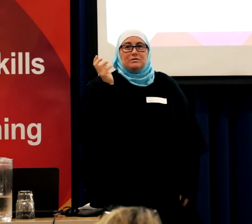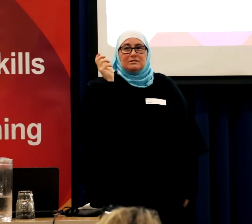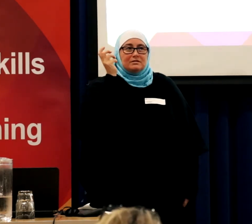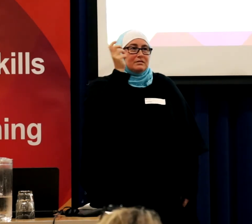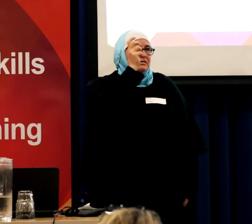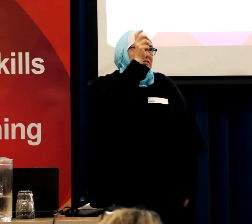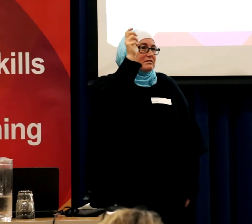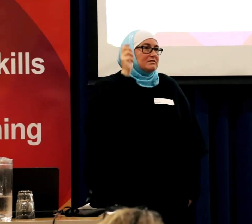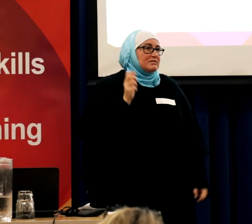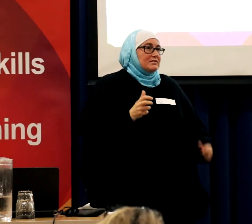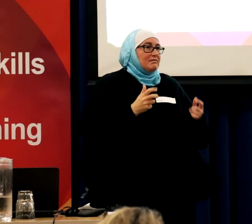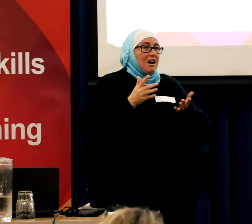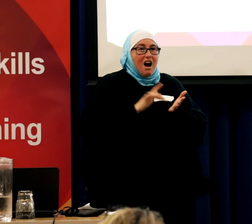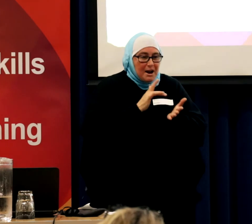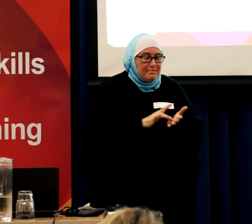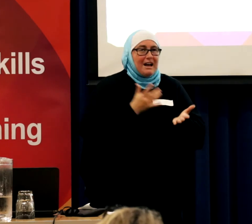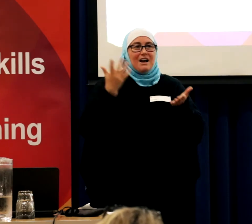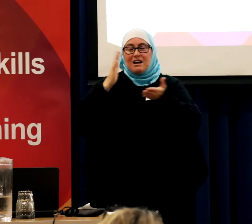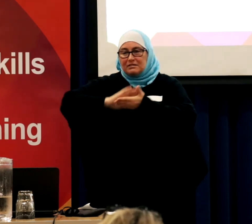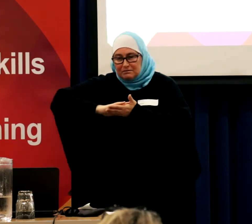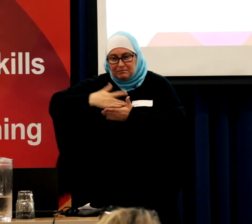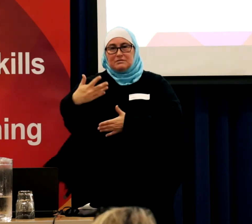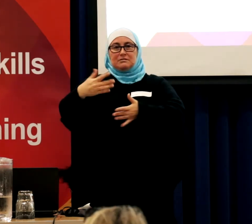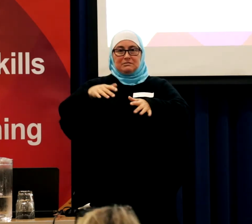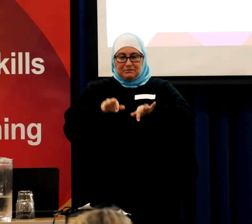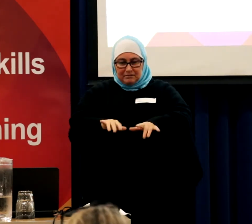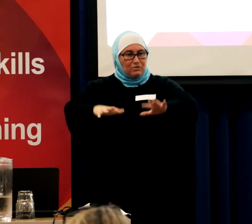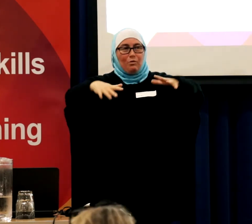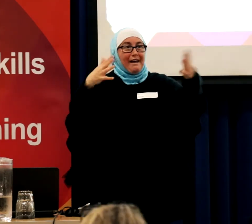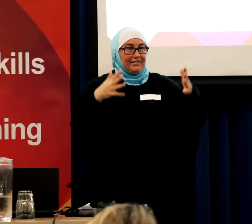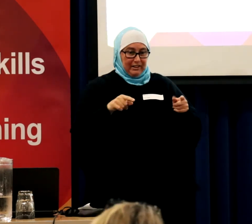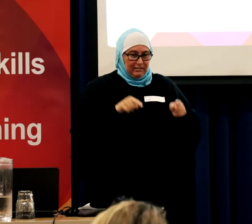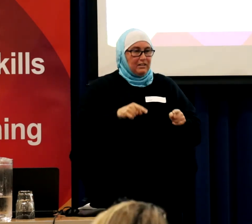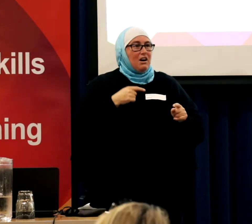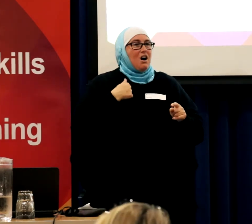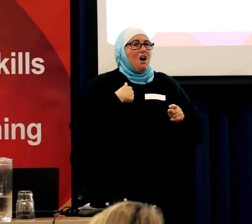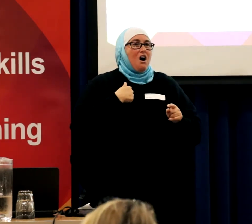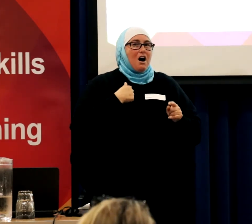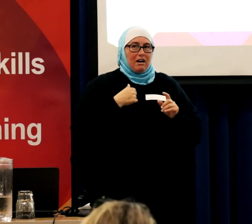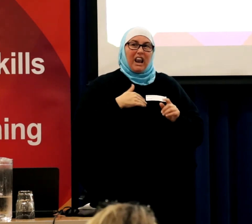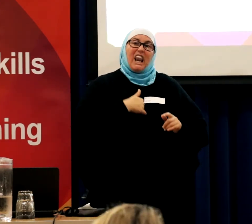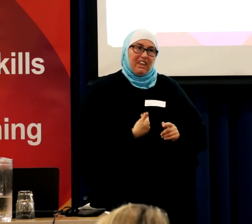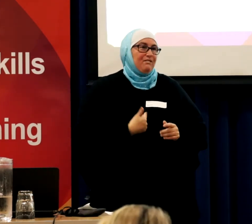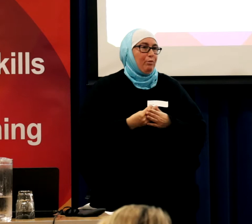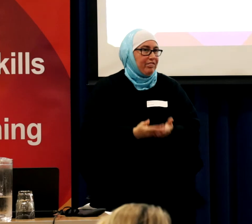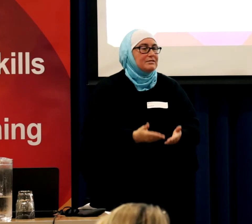I love my phone, my iPads, the laptops, whatever those sort of devices and technology,